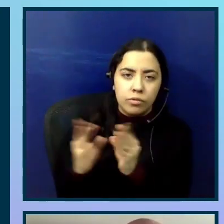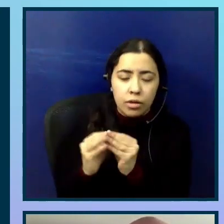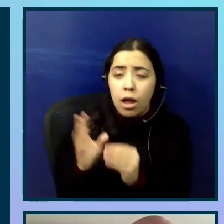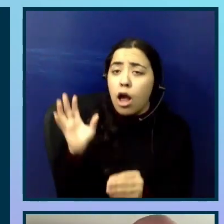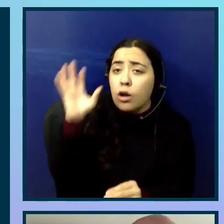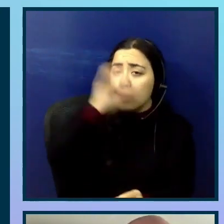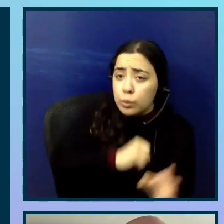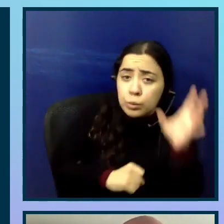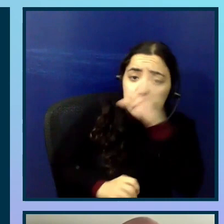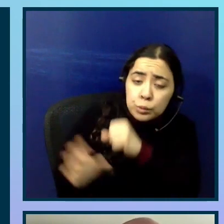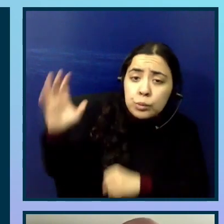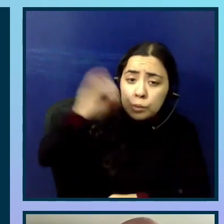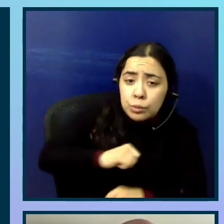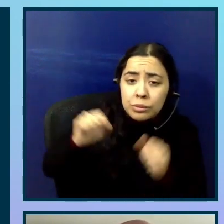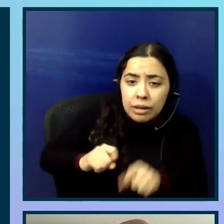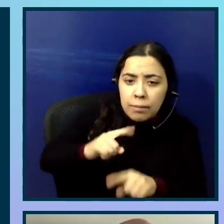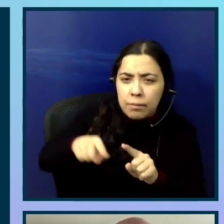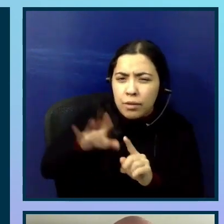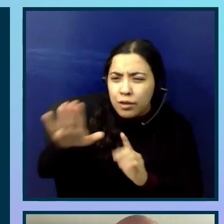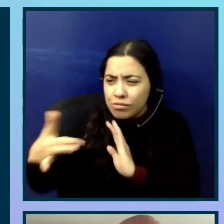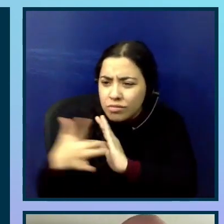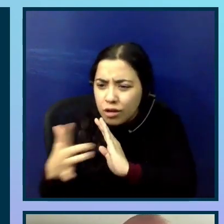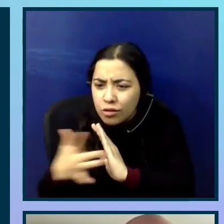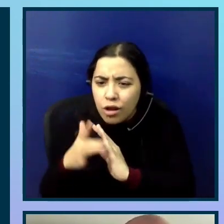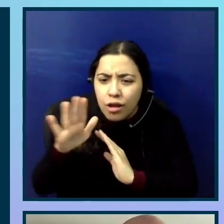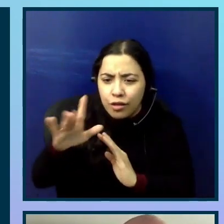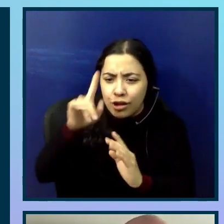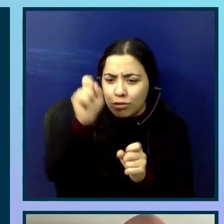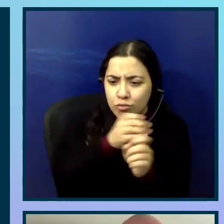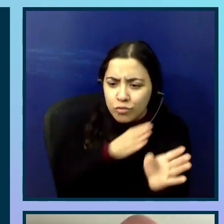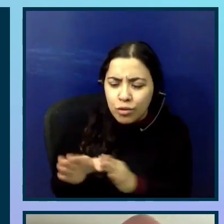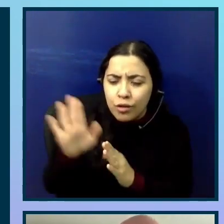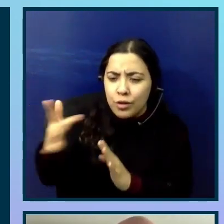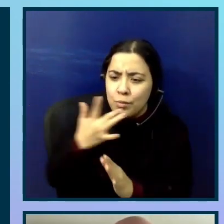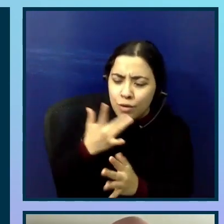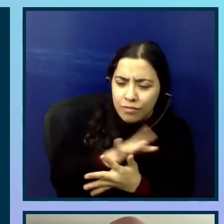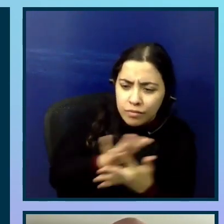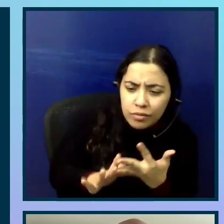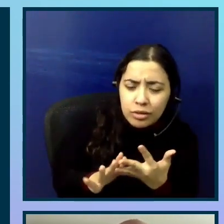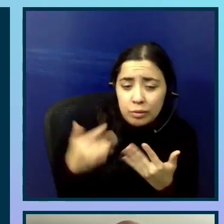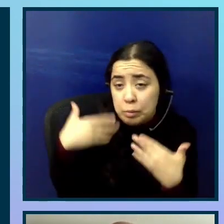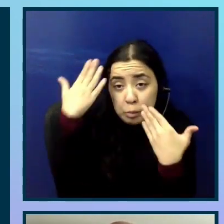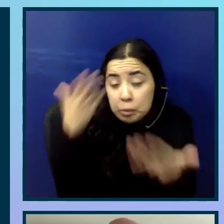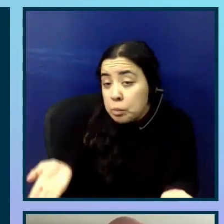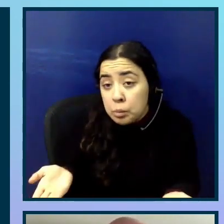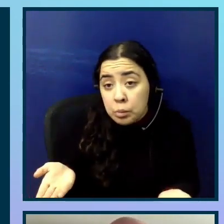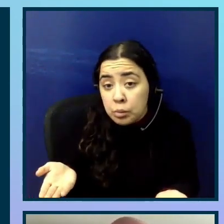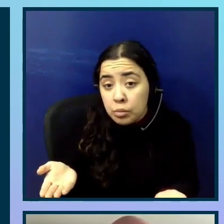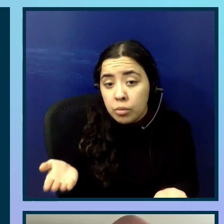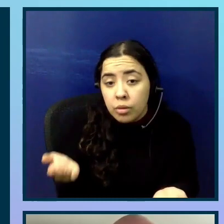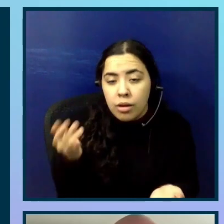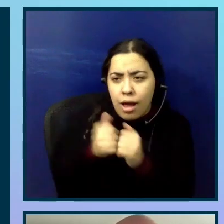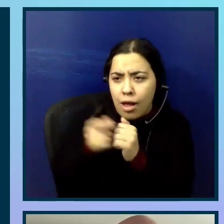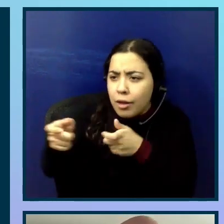technology expertise, coping strategies, preferences, stress. We can jump to conclusions in kind of demographically